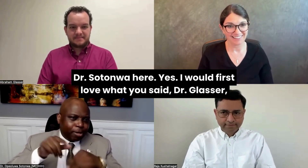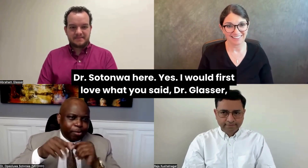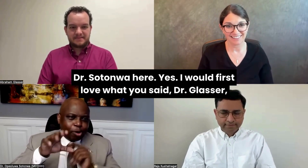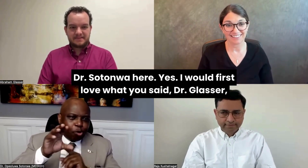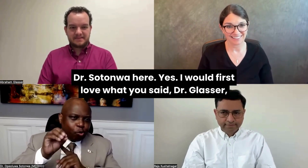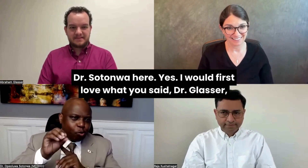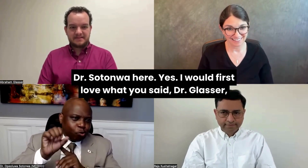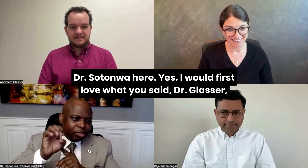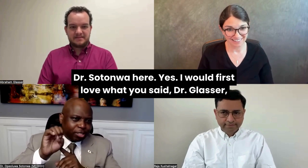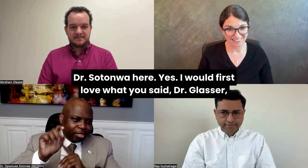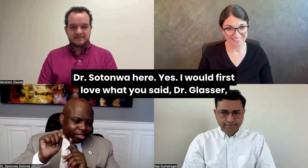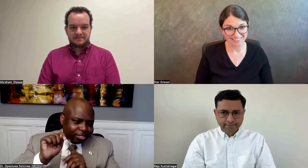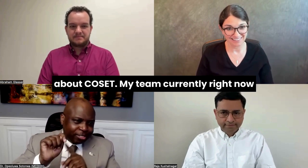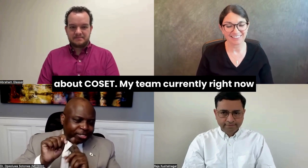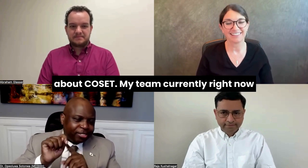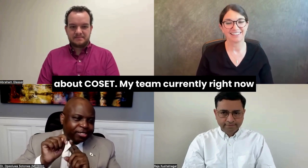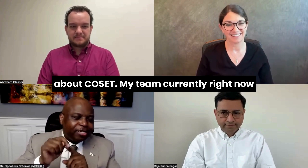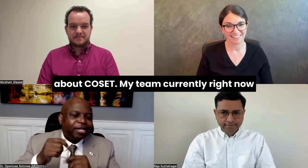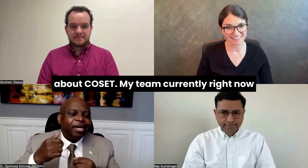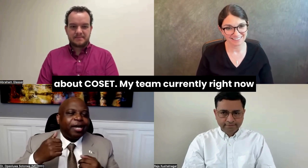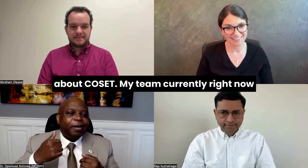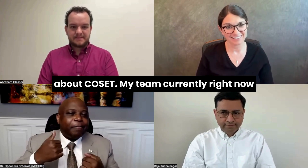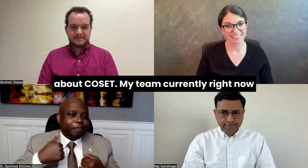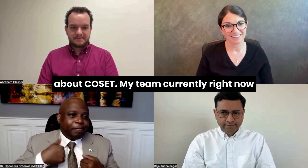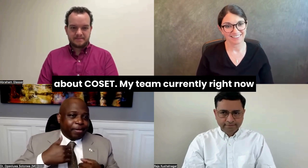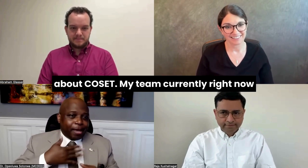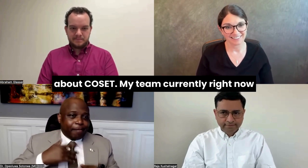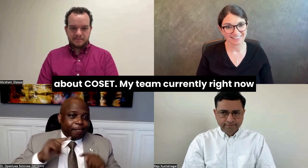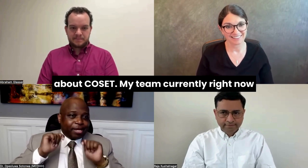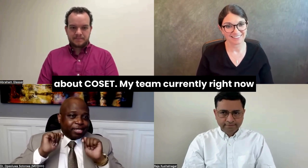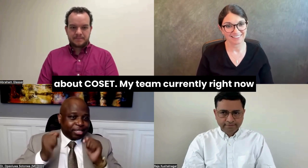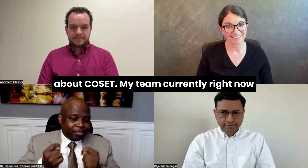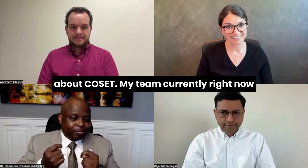about COSET. My team currently right now